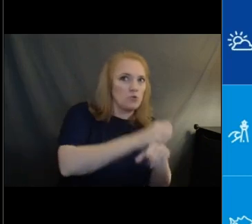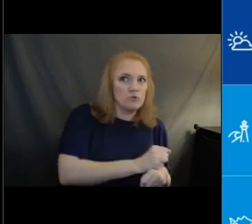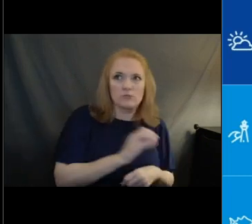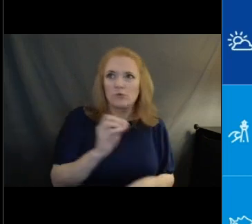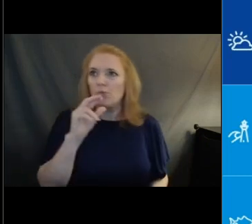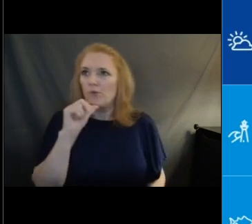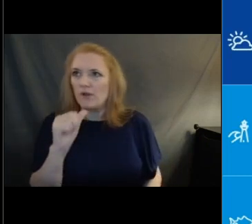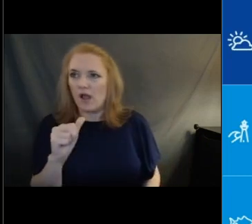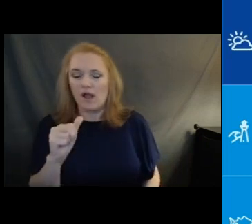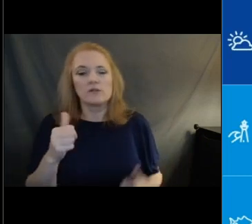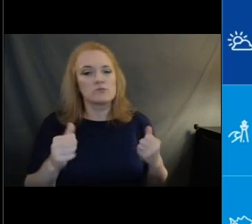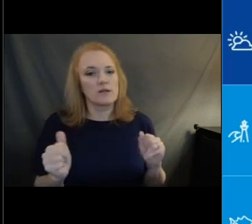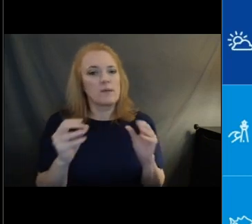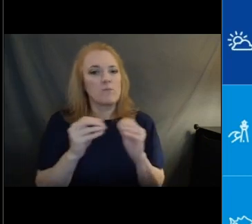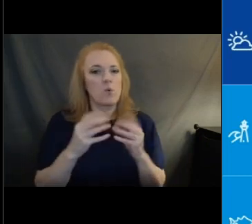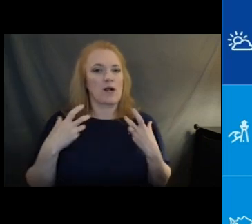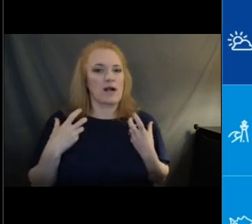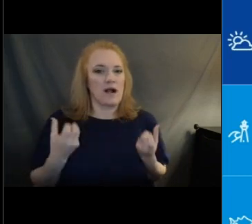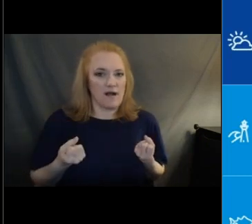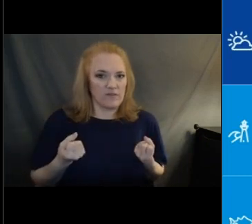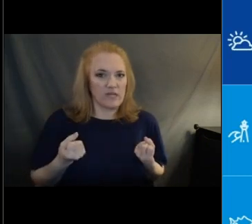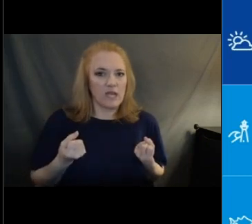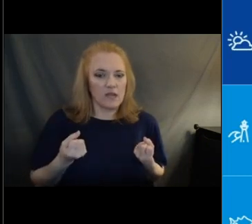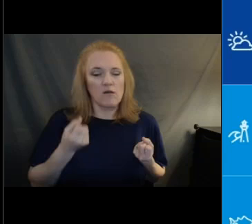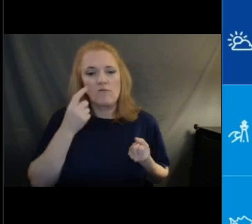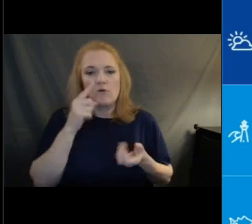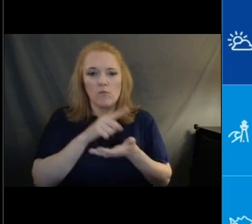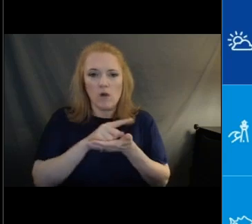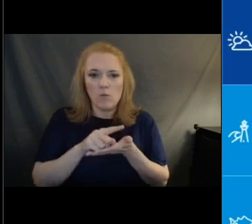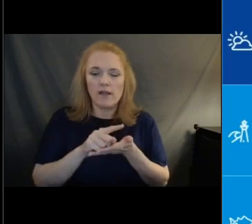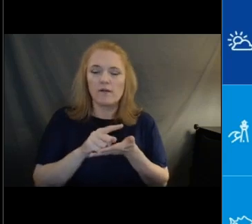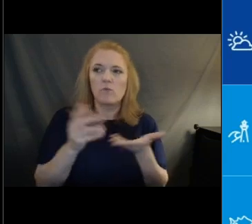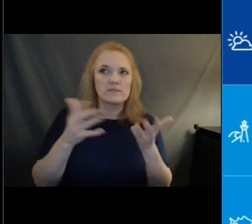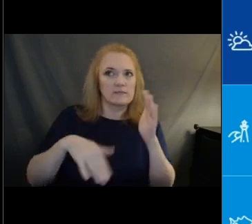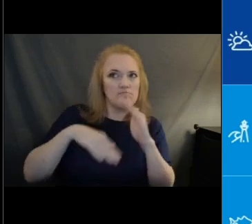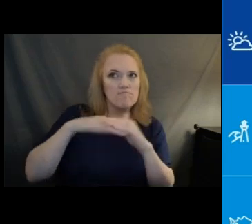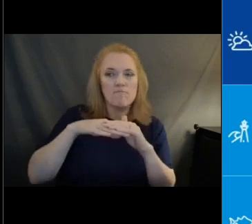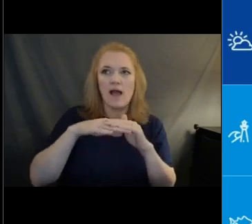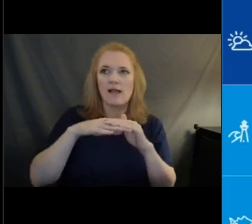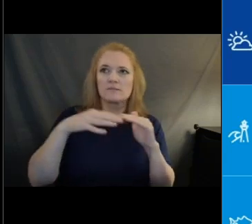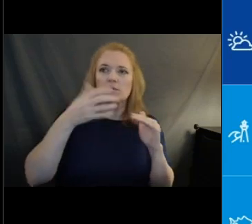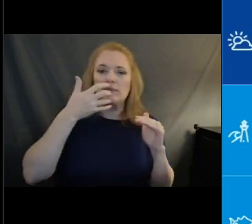of confidence going out over the next week as to what will the maximum heat index be based on this